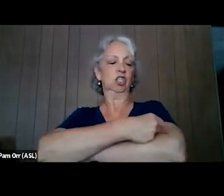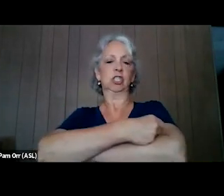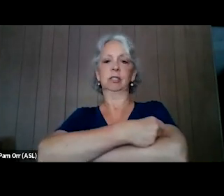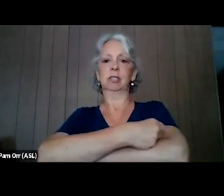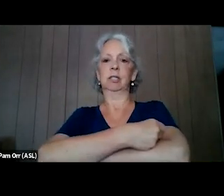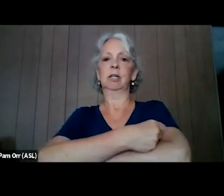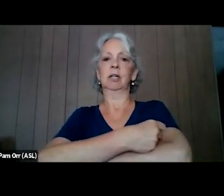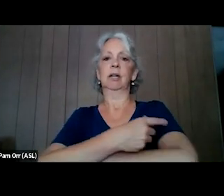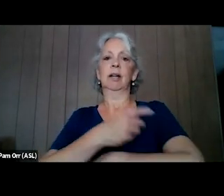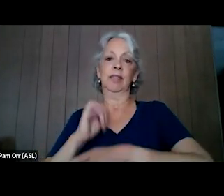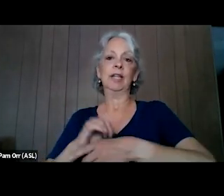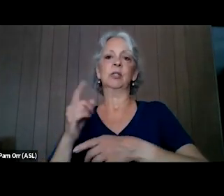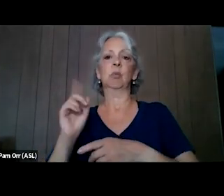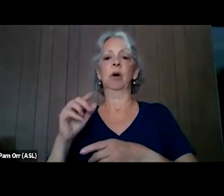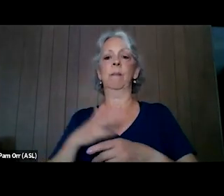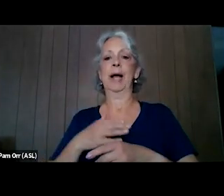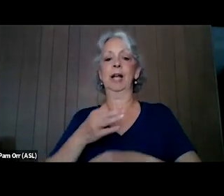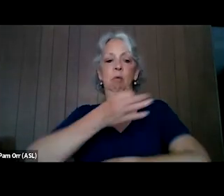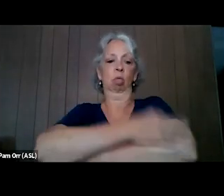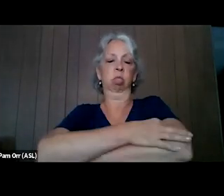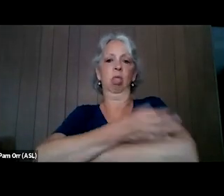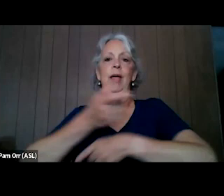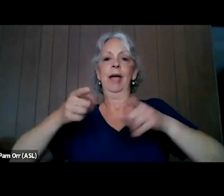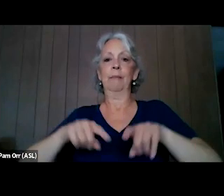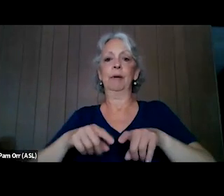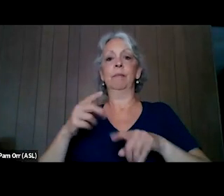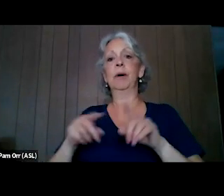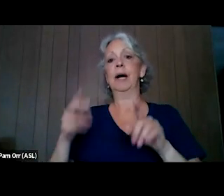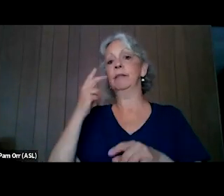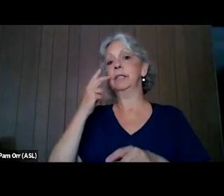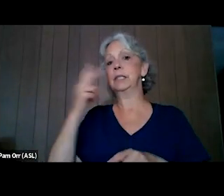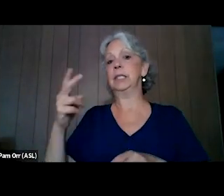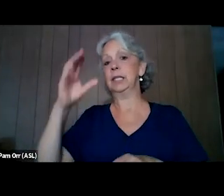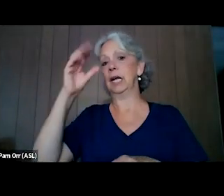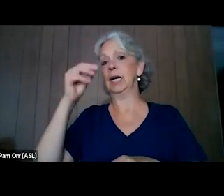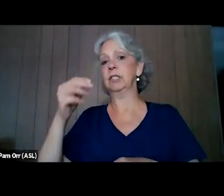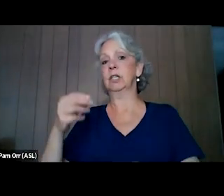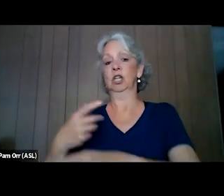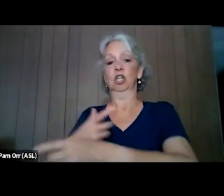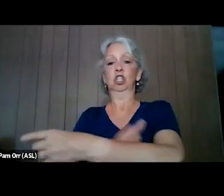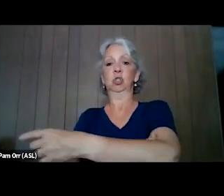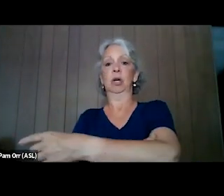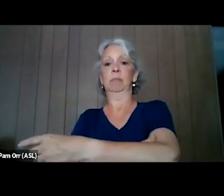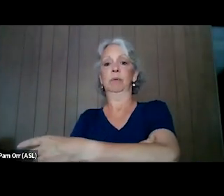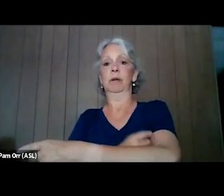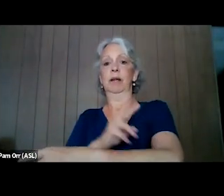and it hasn't gone into the vein or muscle. I've seen guys shoot up in their veins, and their veins turn black,